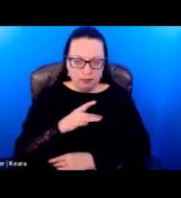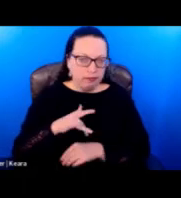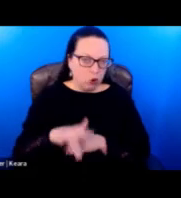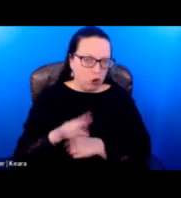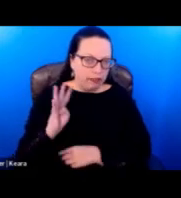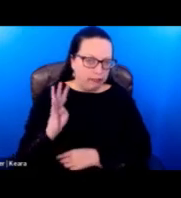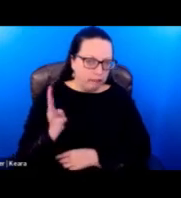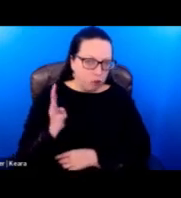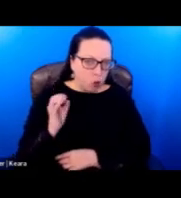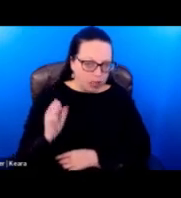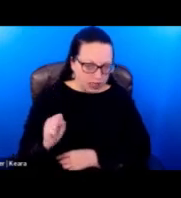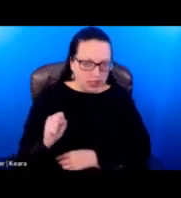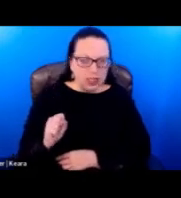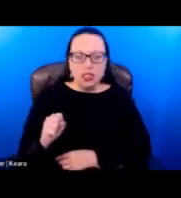flowing shirt with white flowers